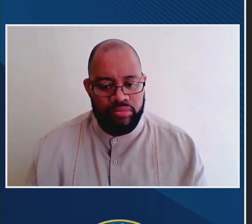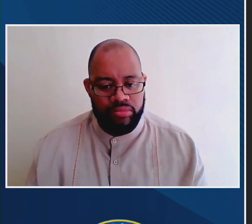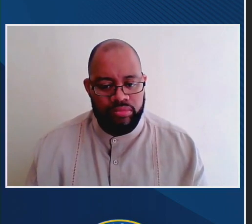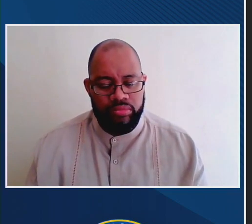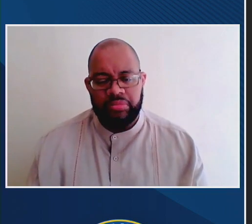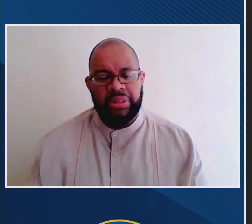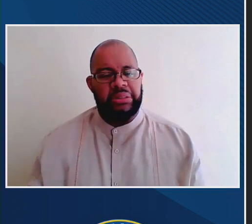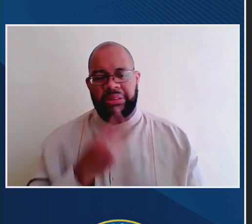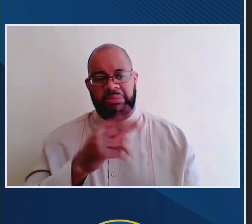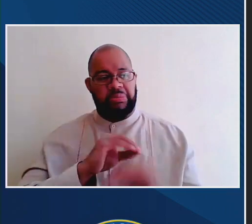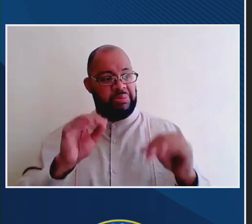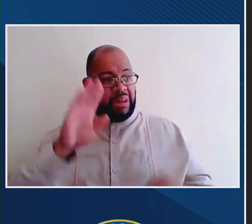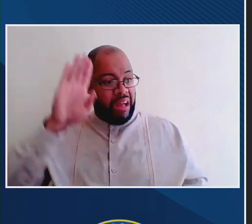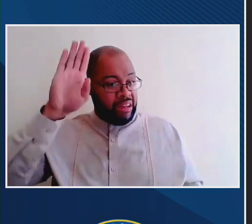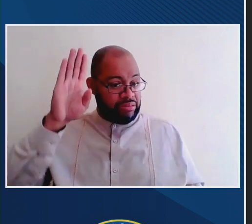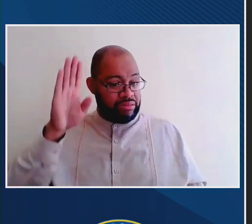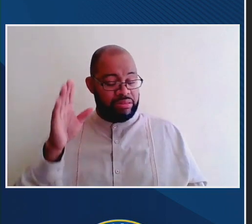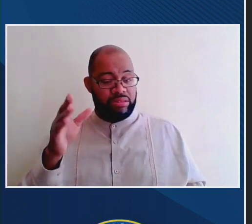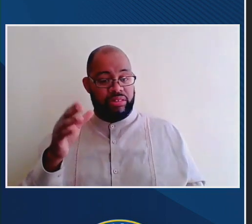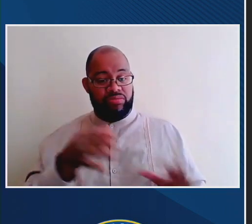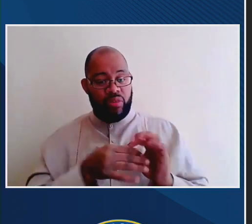this subject or on this subsection of